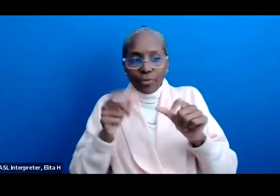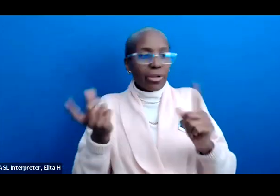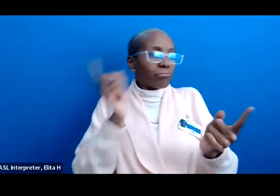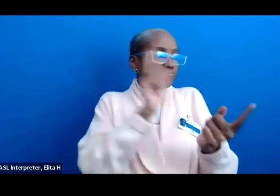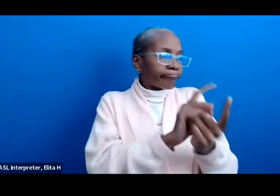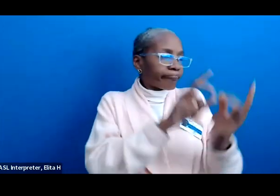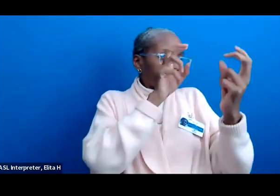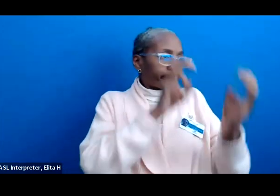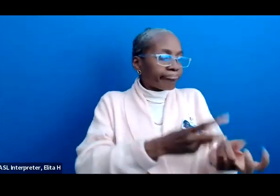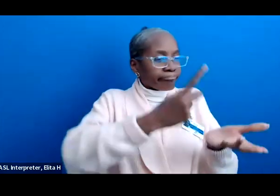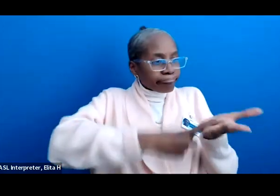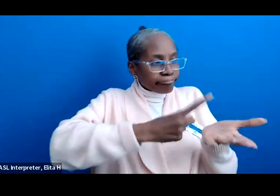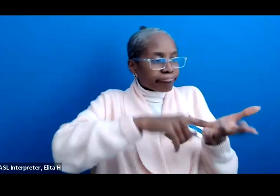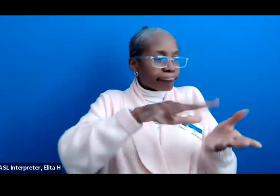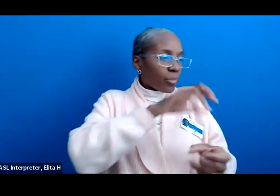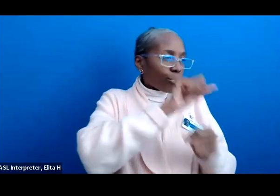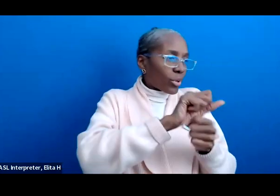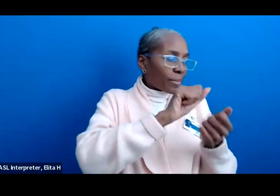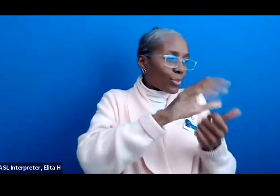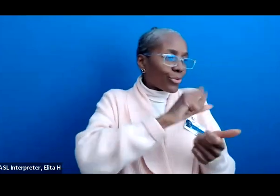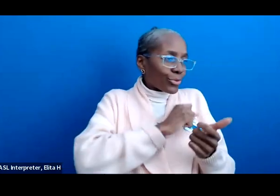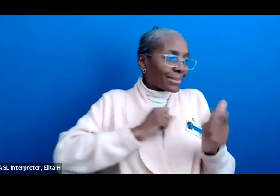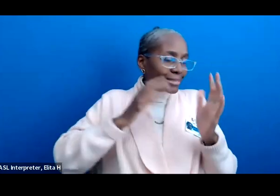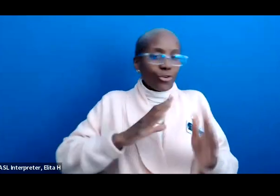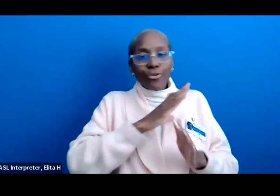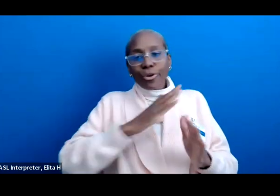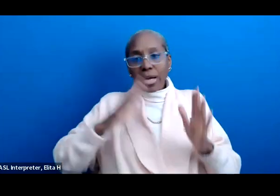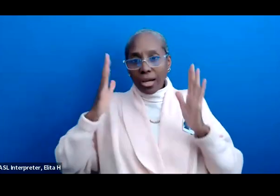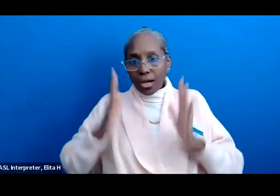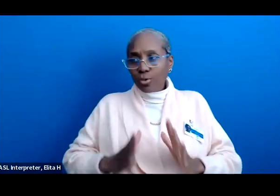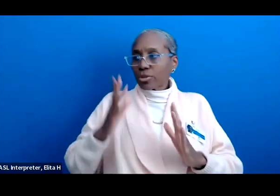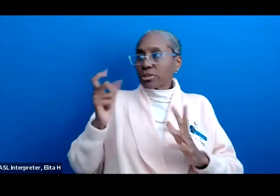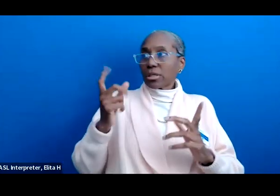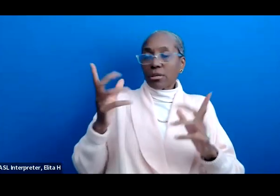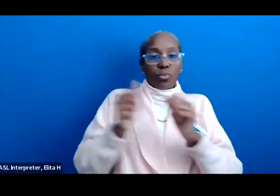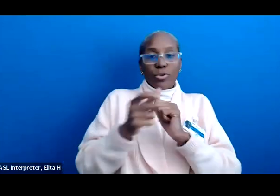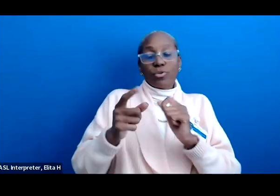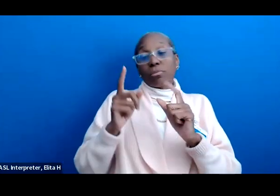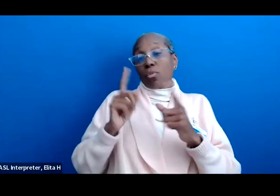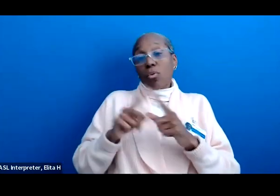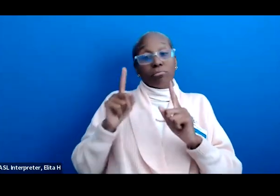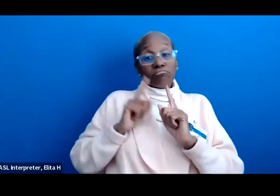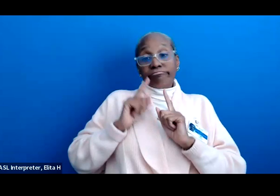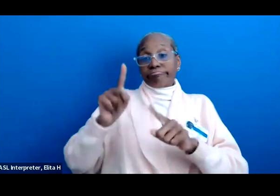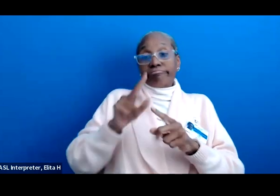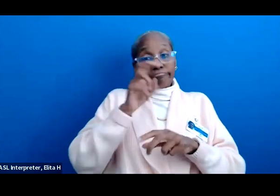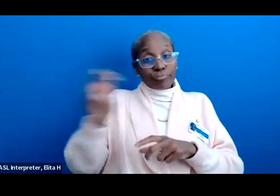You can make appointments and talk to them when they're locally with you. You can go to D.C., and you can meet them in your office out there.